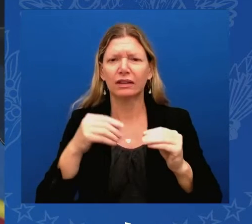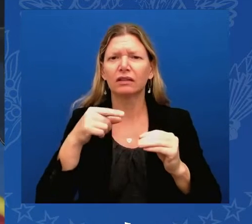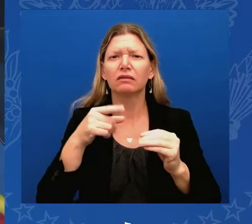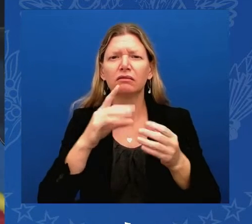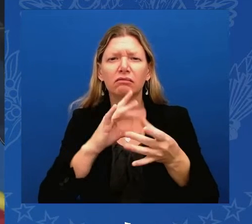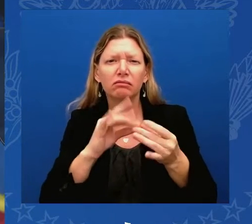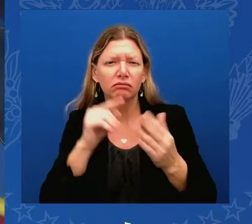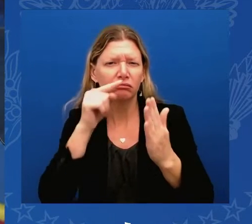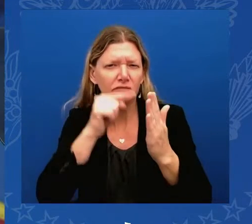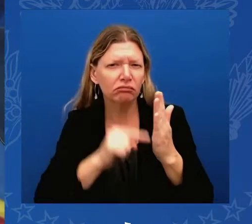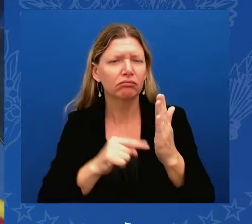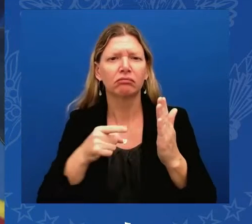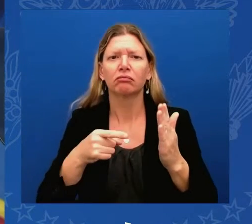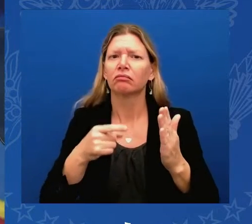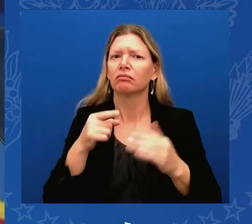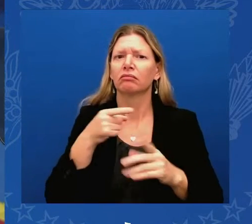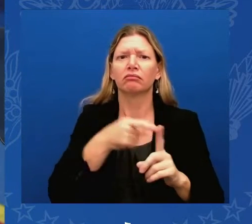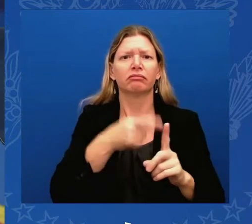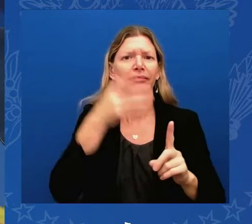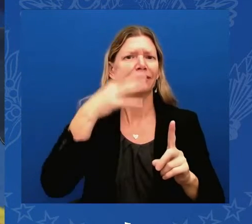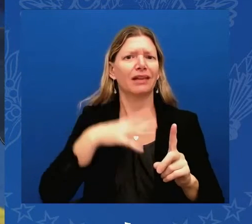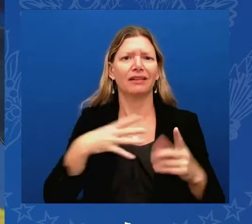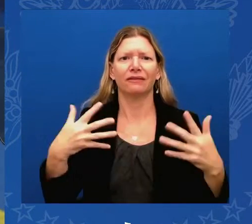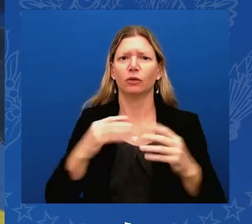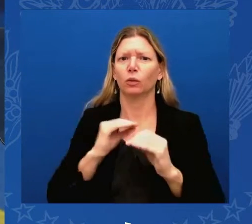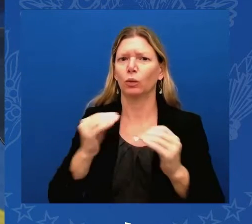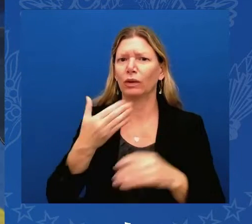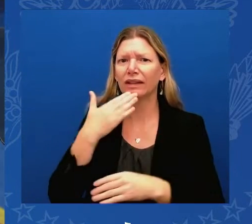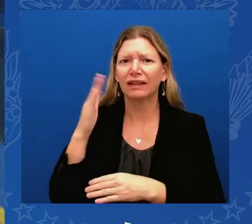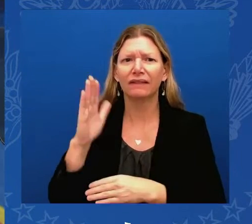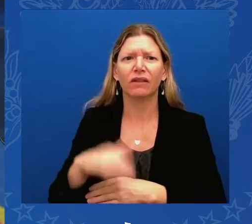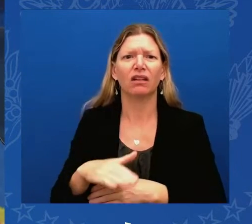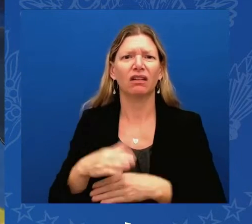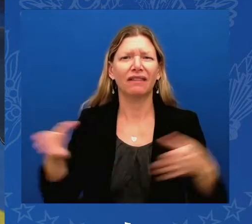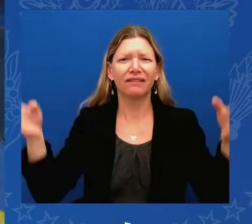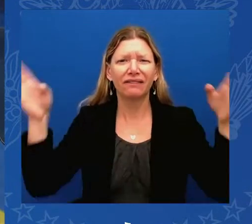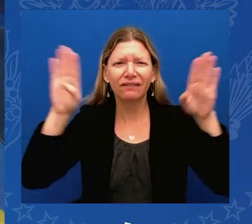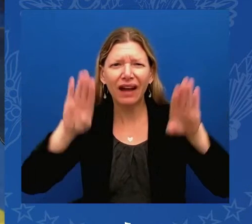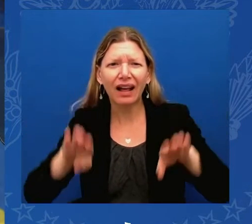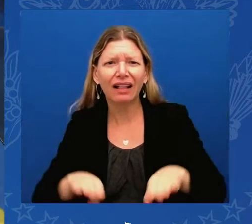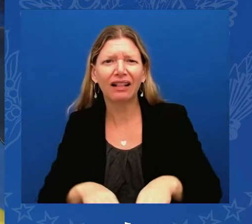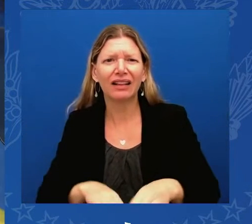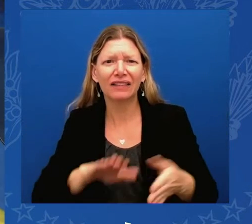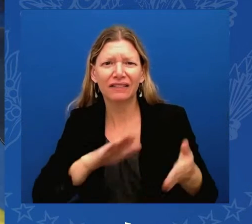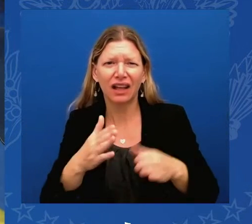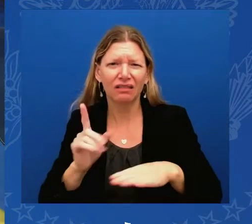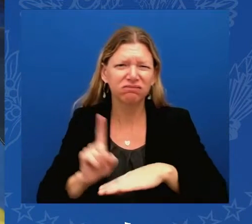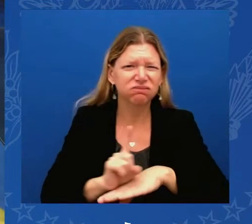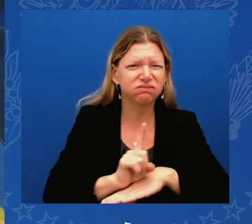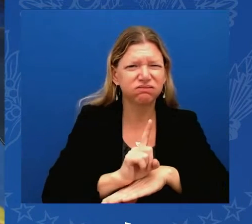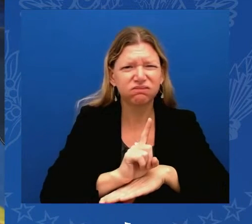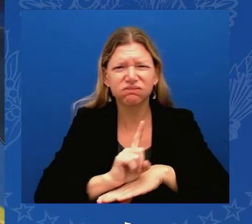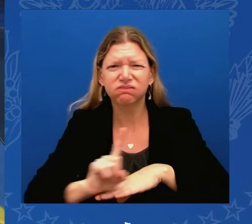A Baptist minister, he walked with faith in his soul, powering the steps of his feet to glory.